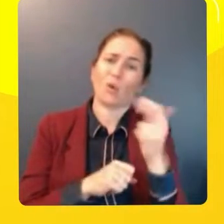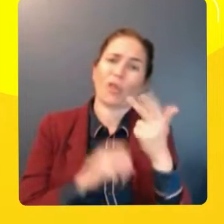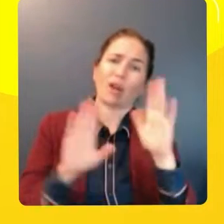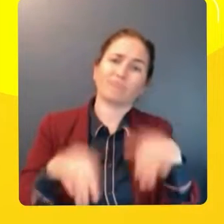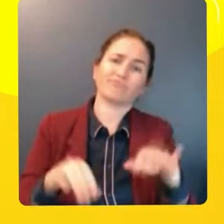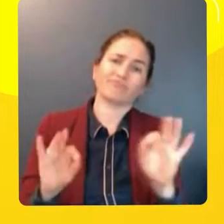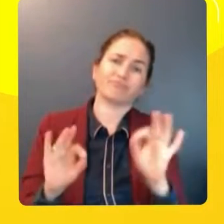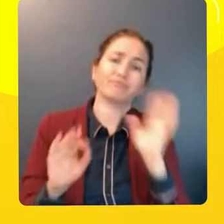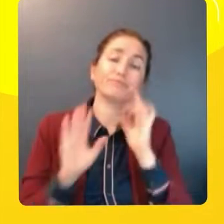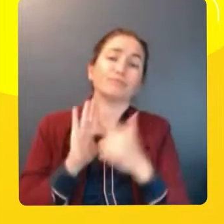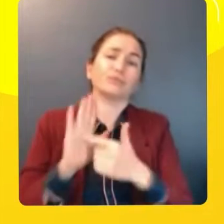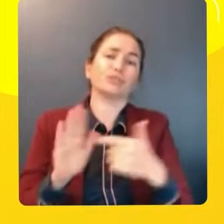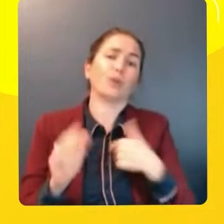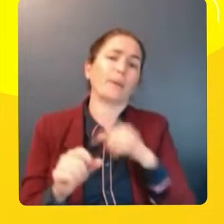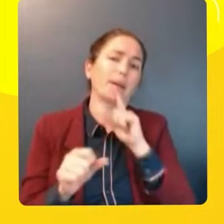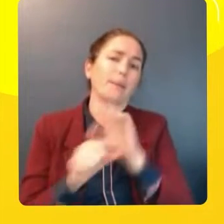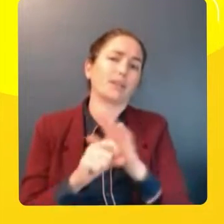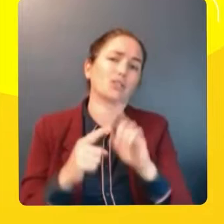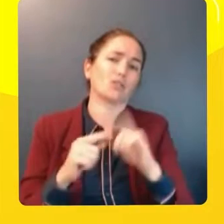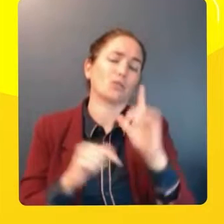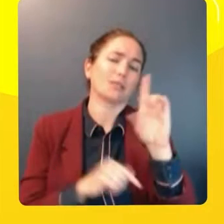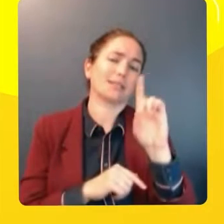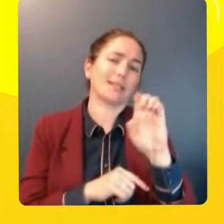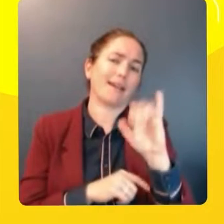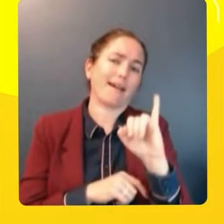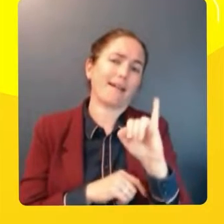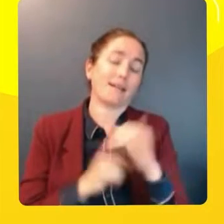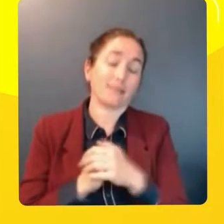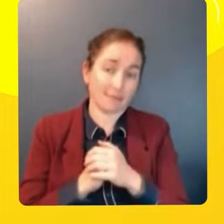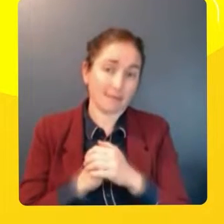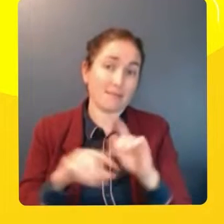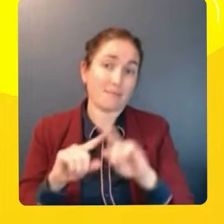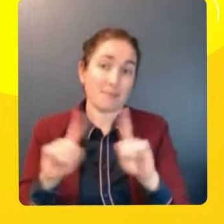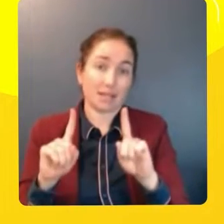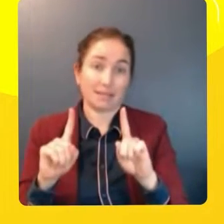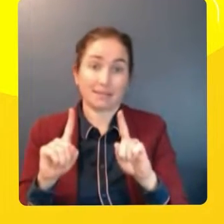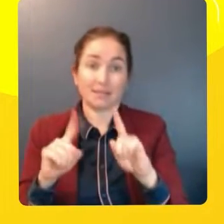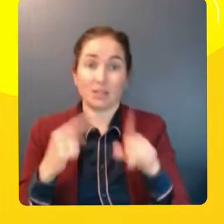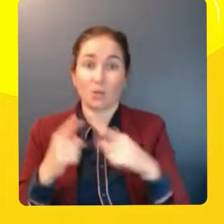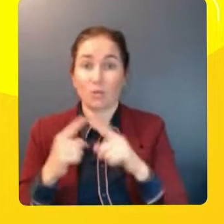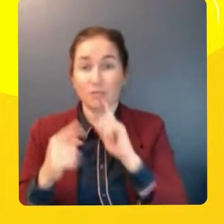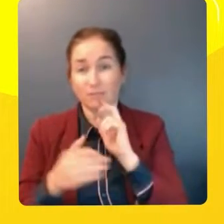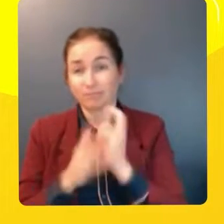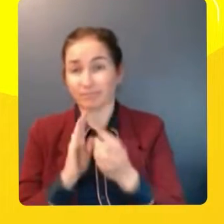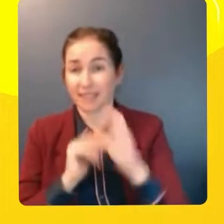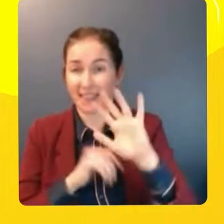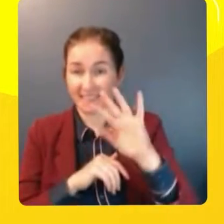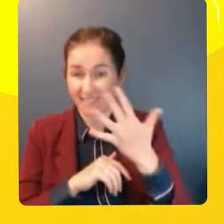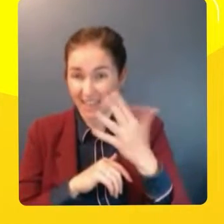that they're committed to diversity, equity and inclusion. But once we get into that fifth question, question number six, number seven,